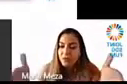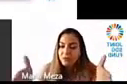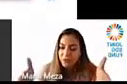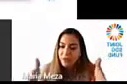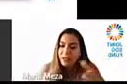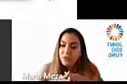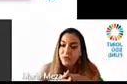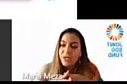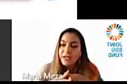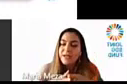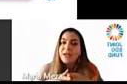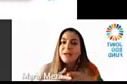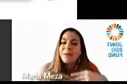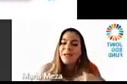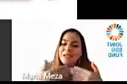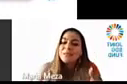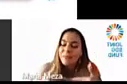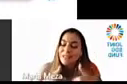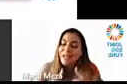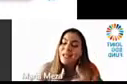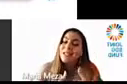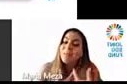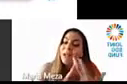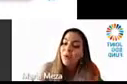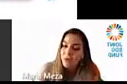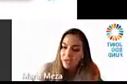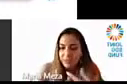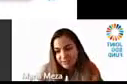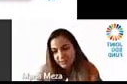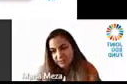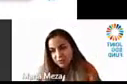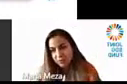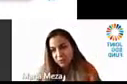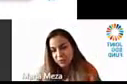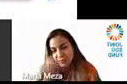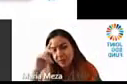Franco said that Gloria said not for this to make this socio-productive administrative improvement